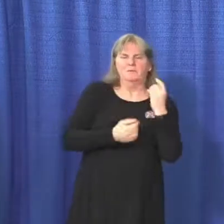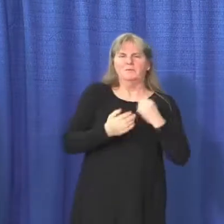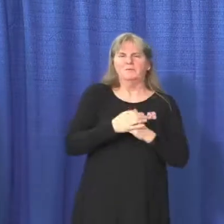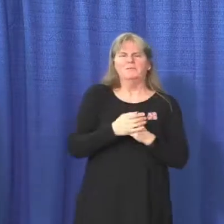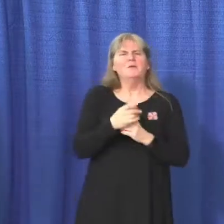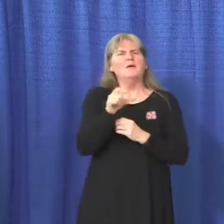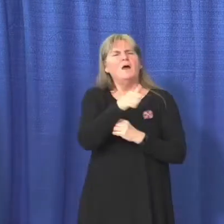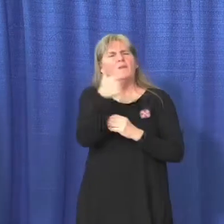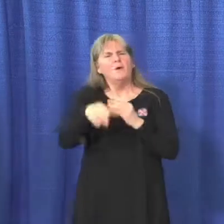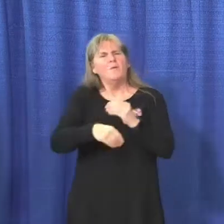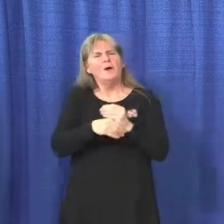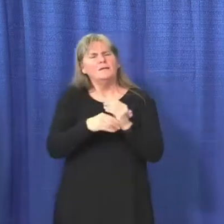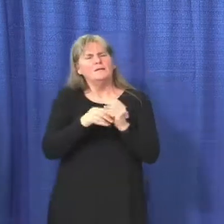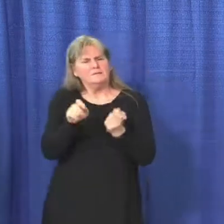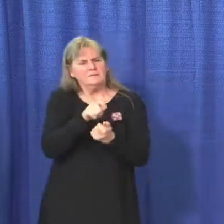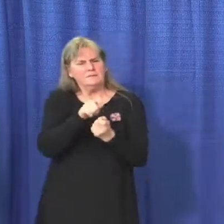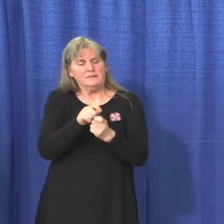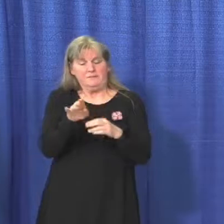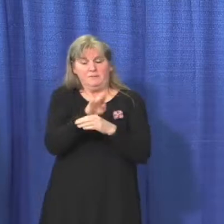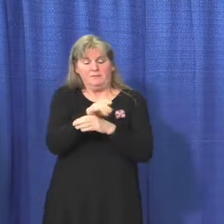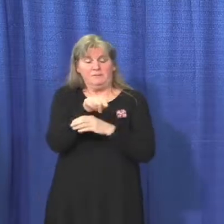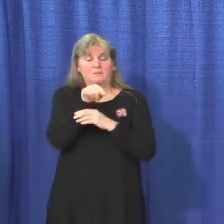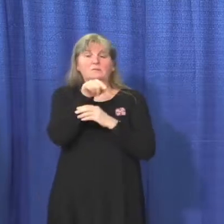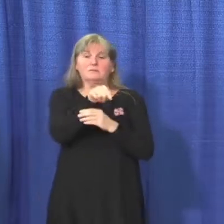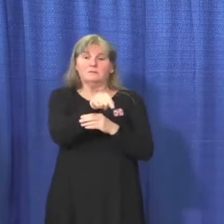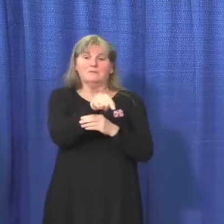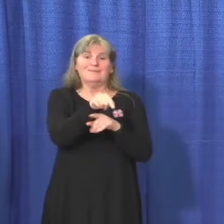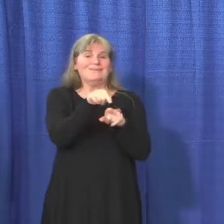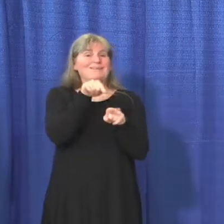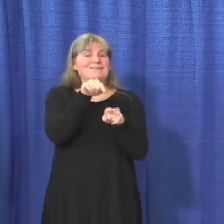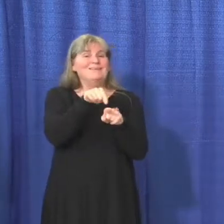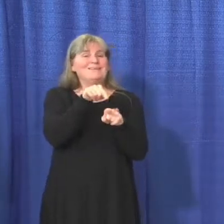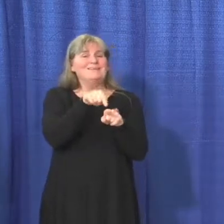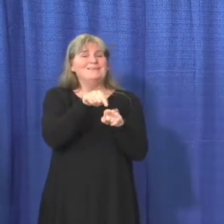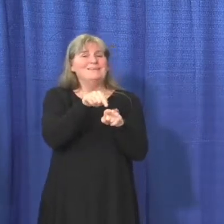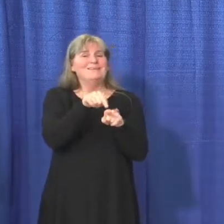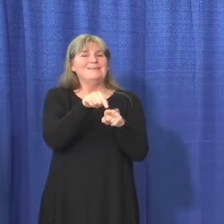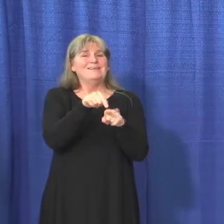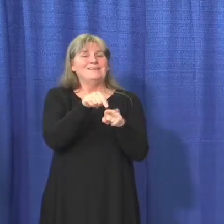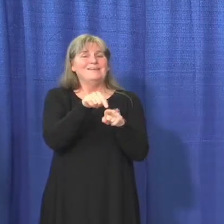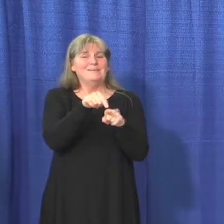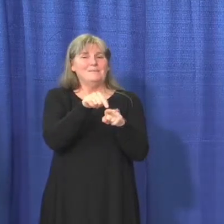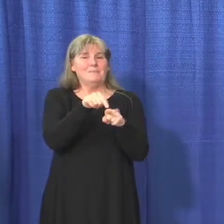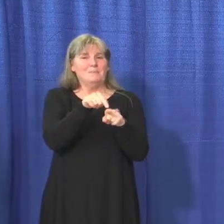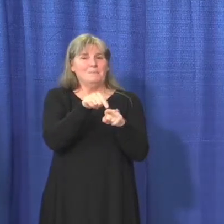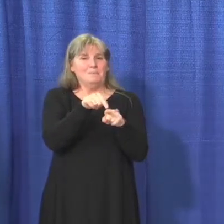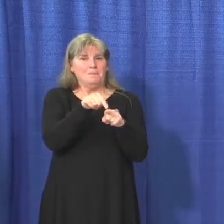this that this is being hosted, this initiative by the tourism